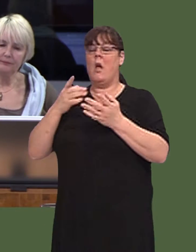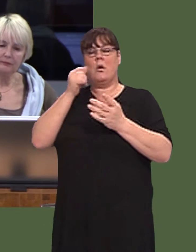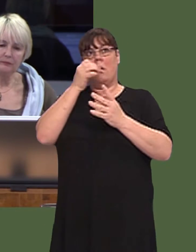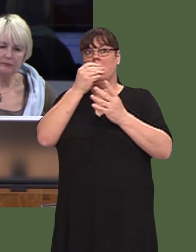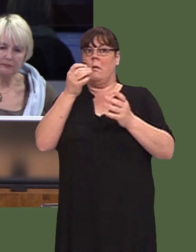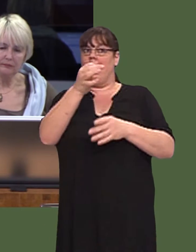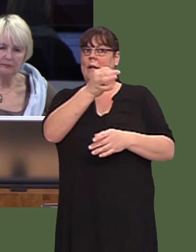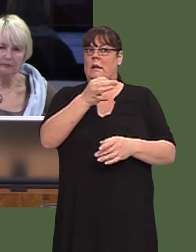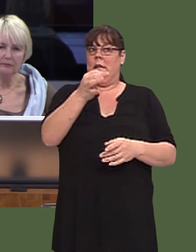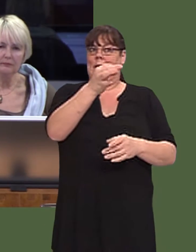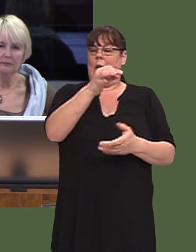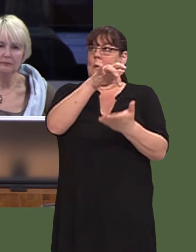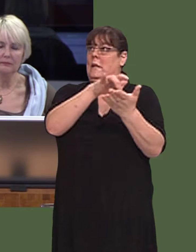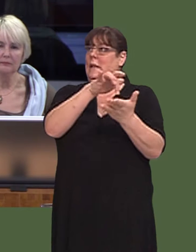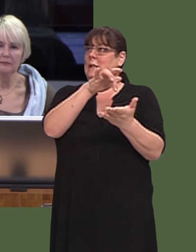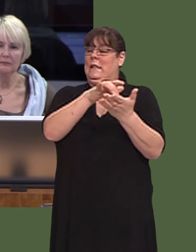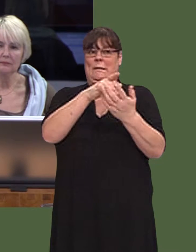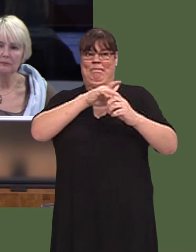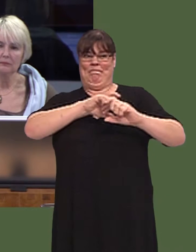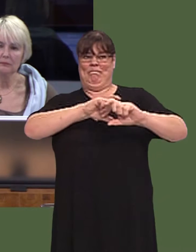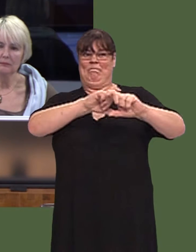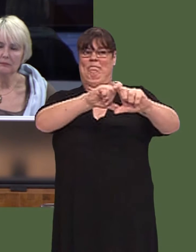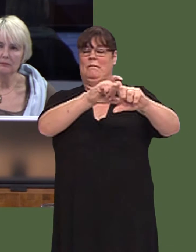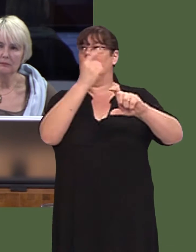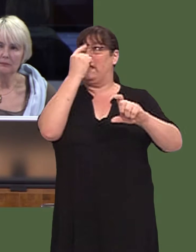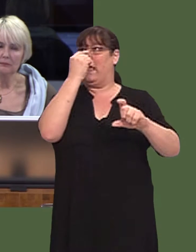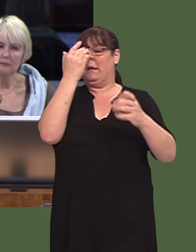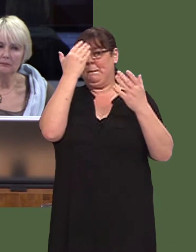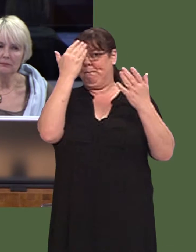concern about the viability of some of our town centres if this agenda continues.